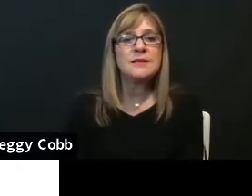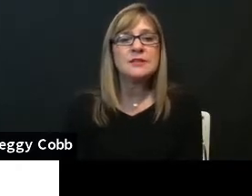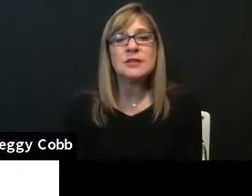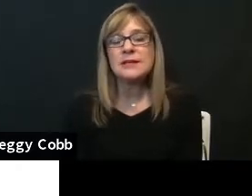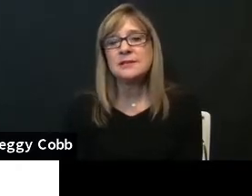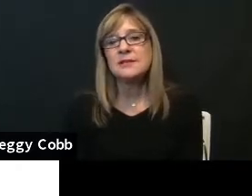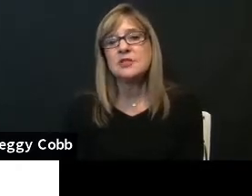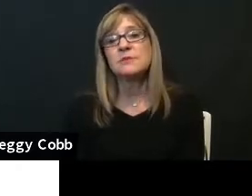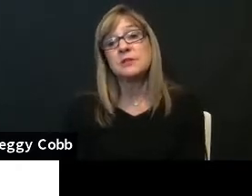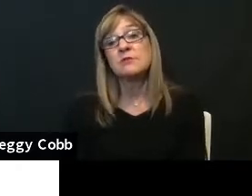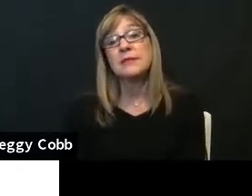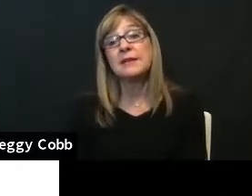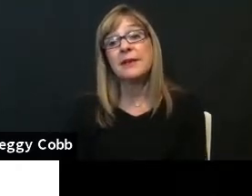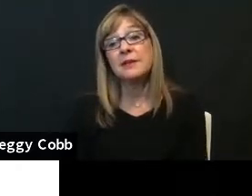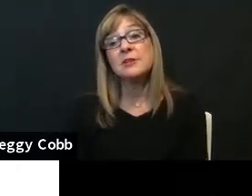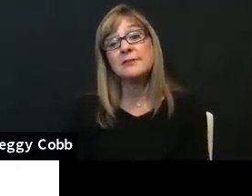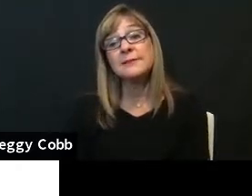to educate and teach them to take advantage of.